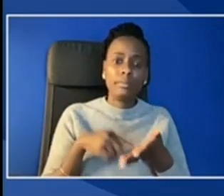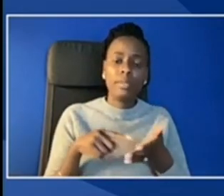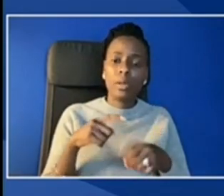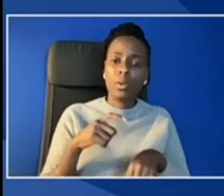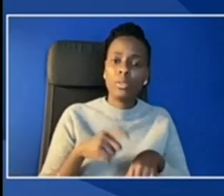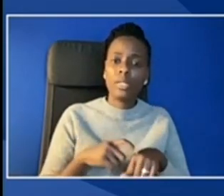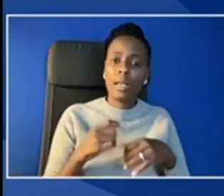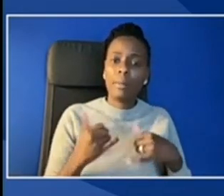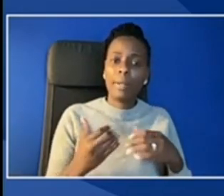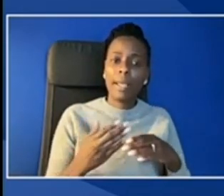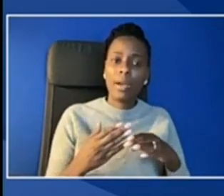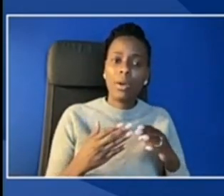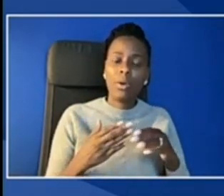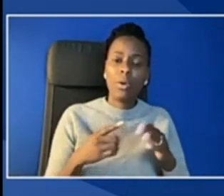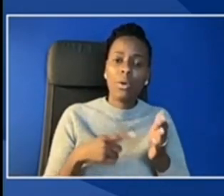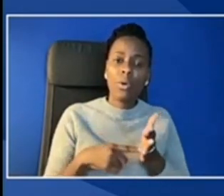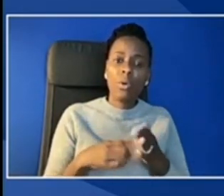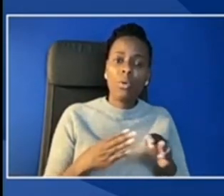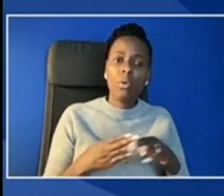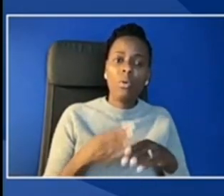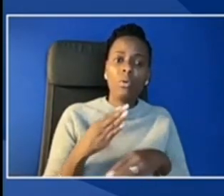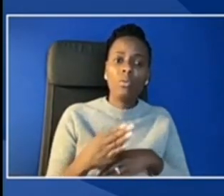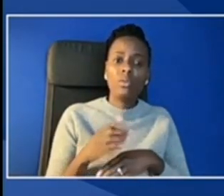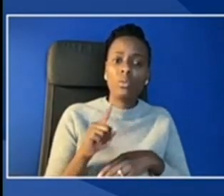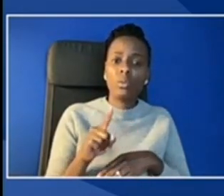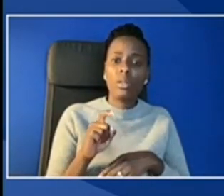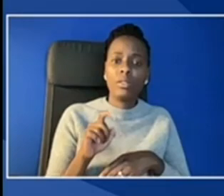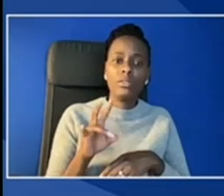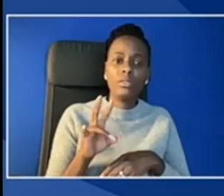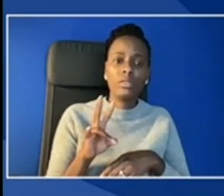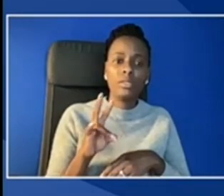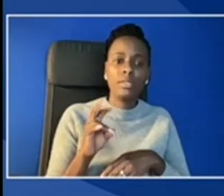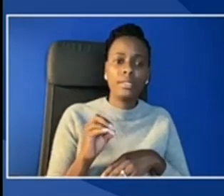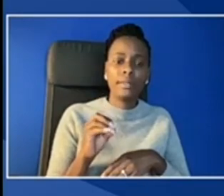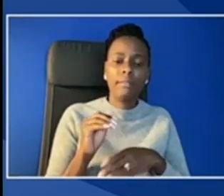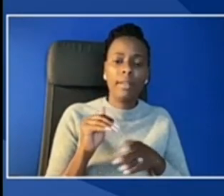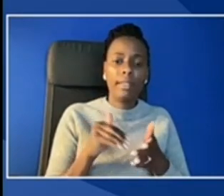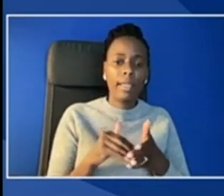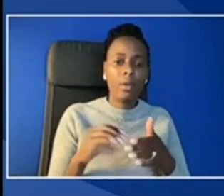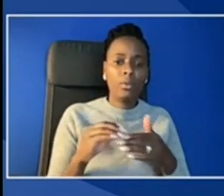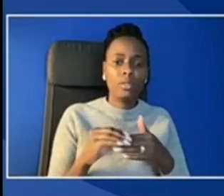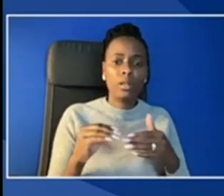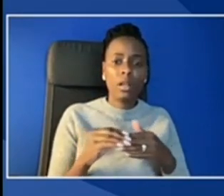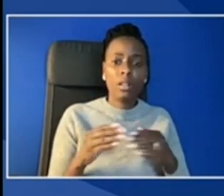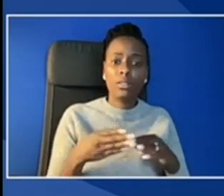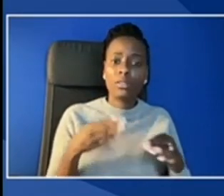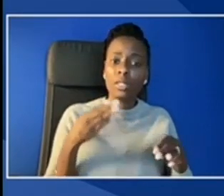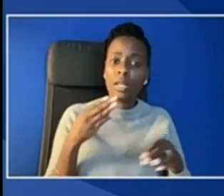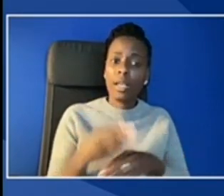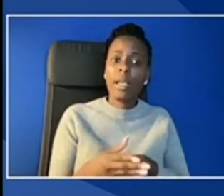$170,000. Upon completion of my degrees, I started my student loan repayment journey